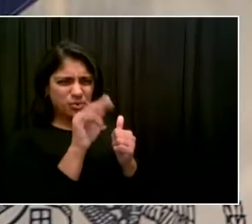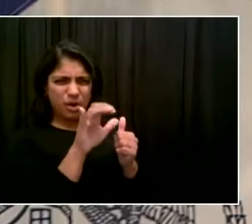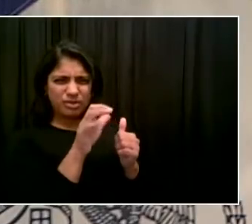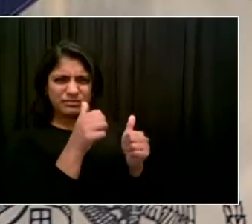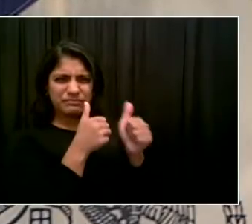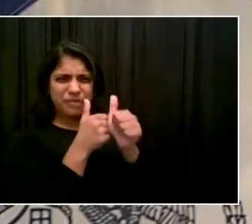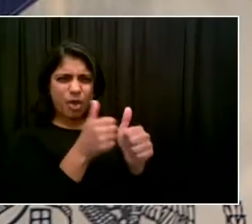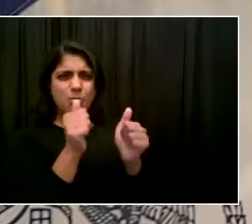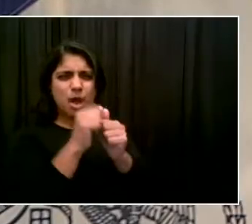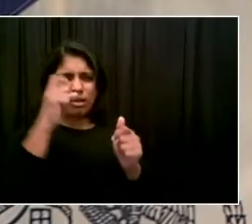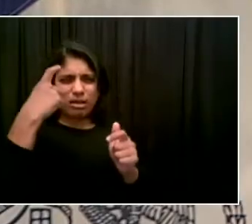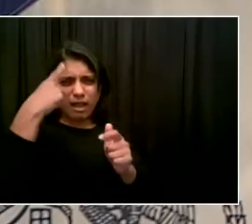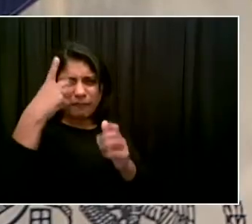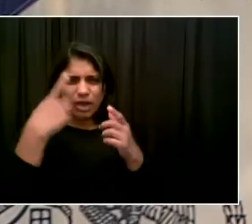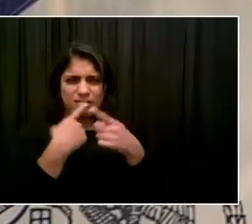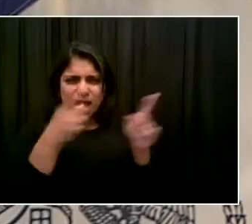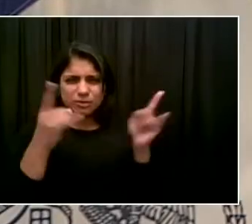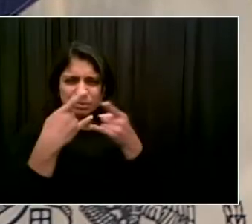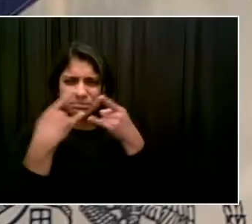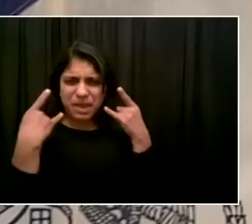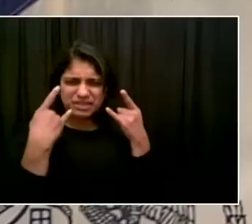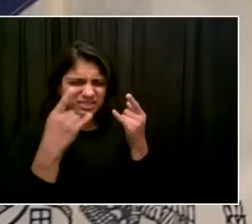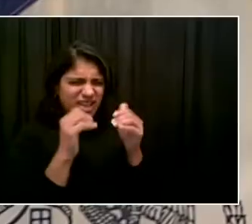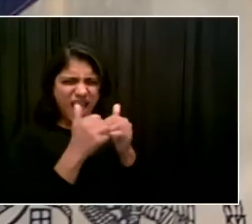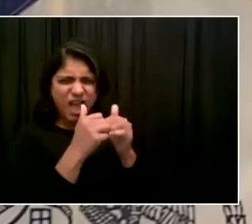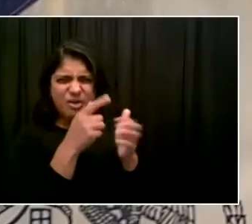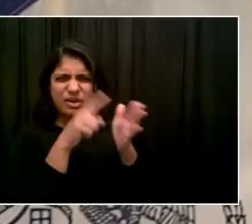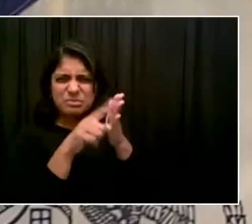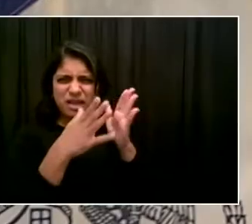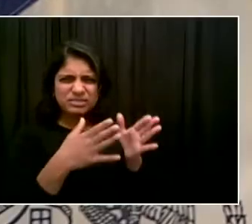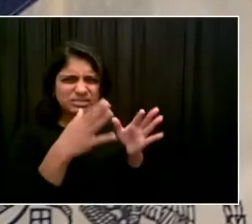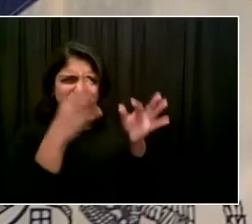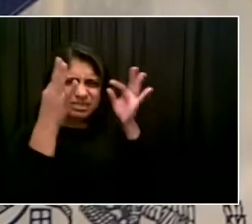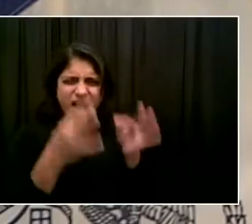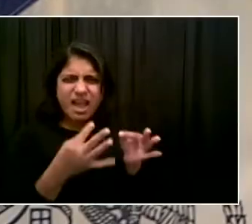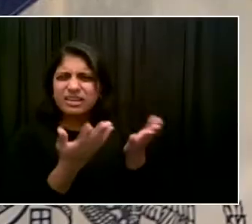FIRST OF ALL, WE HAVE A EGRAT